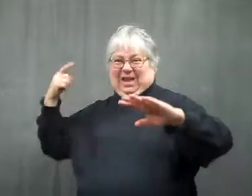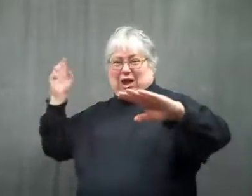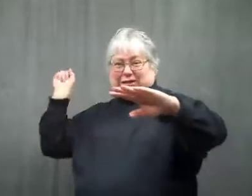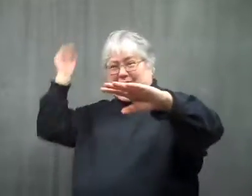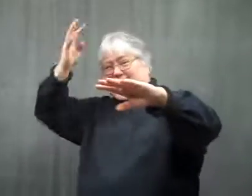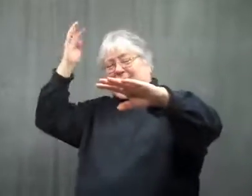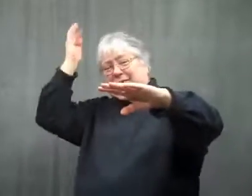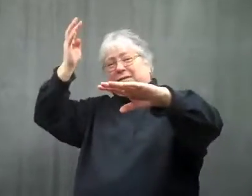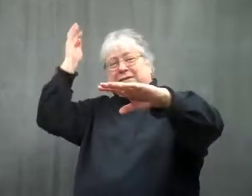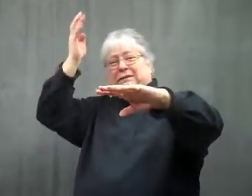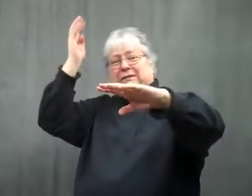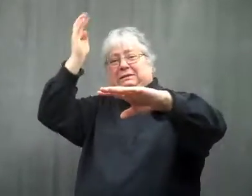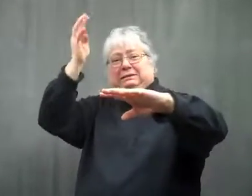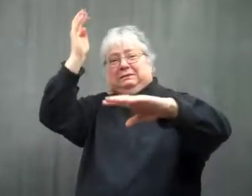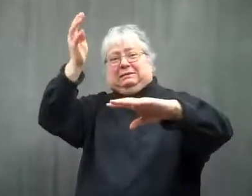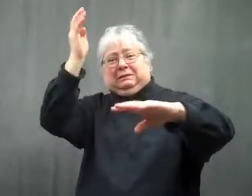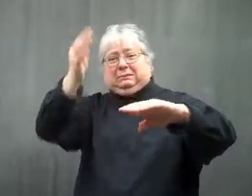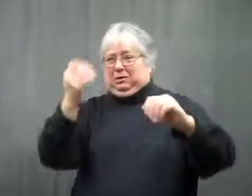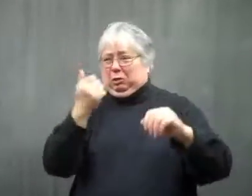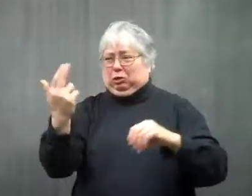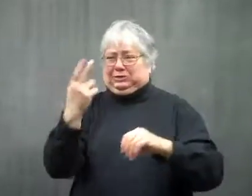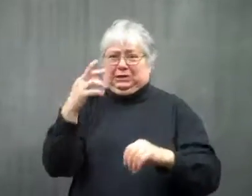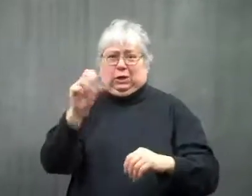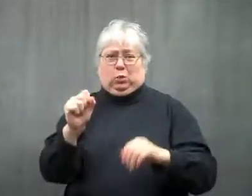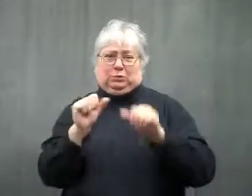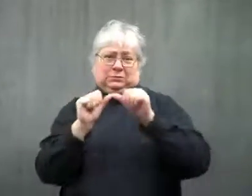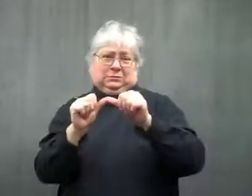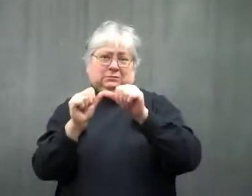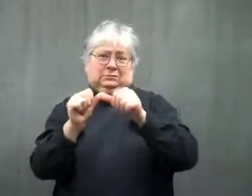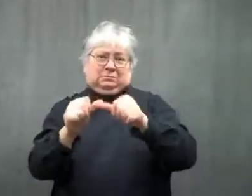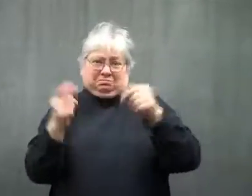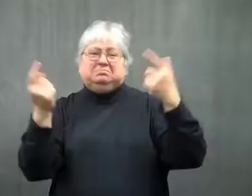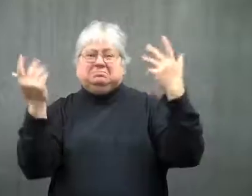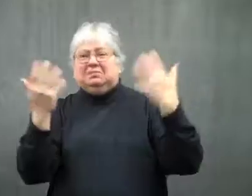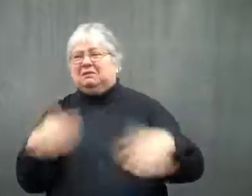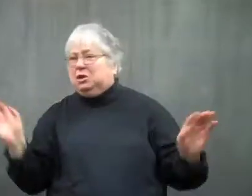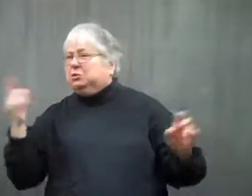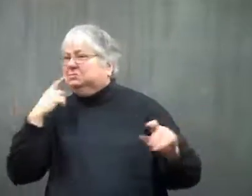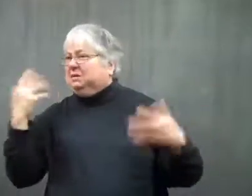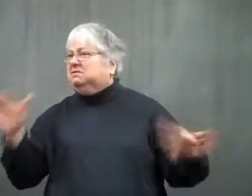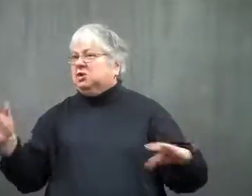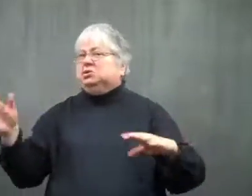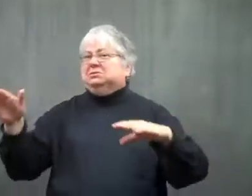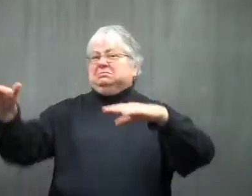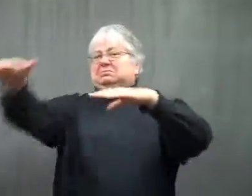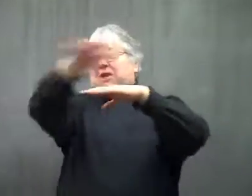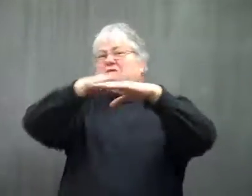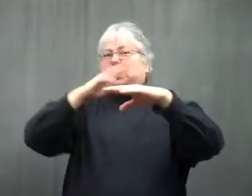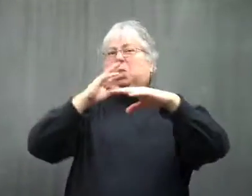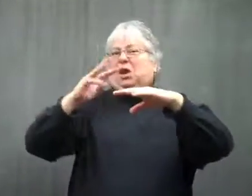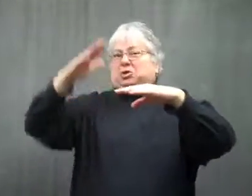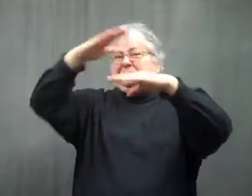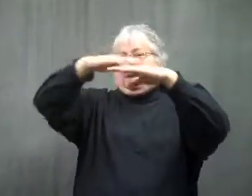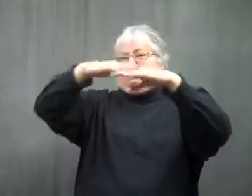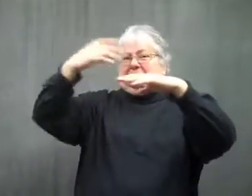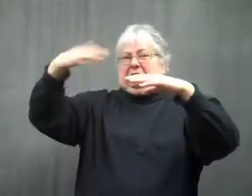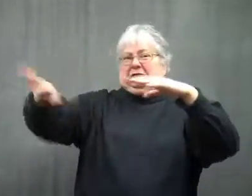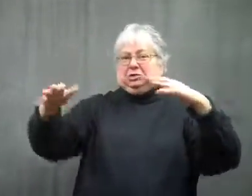They worked 13 hours and apparently they got the water to cover the rods.